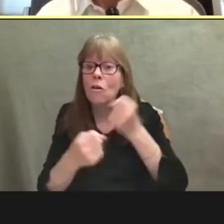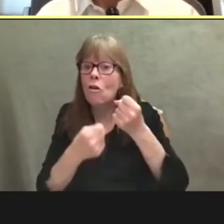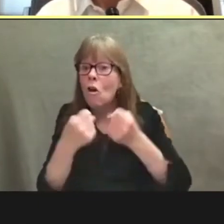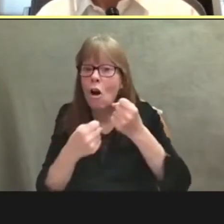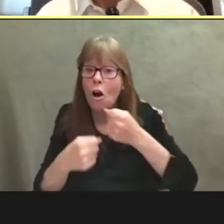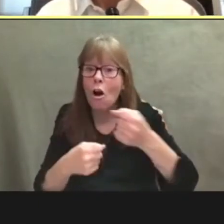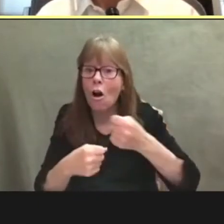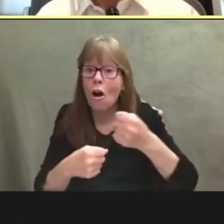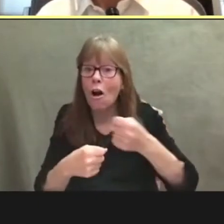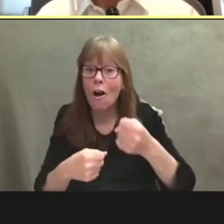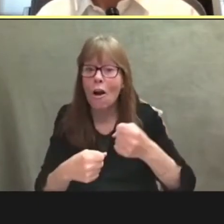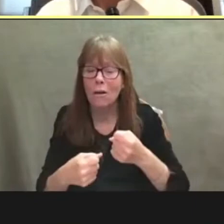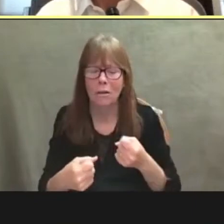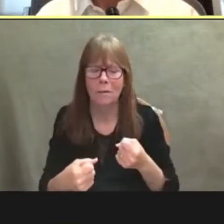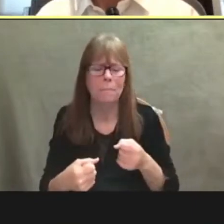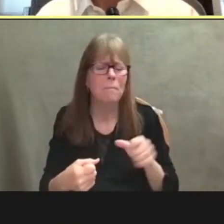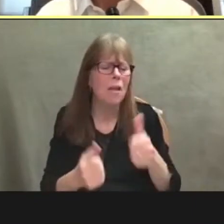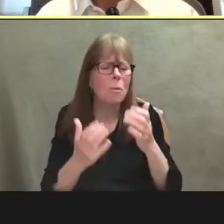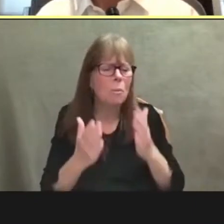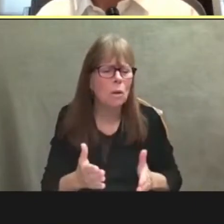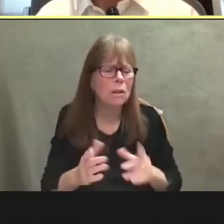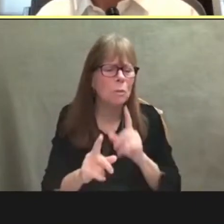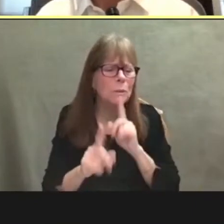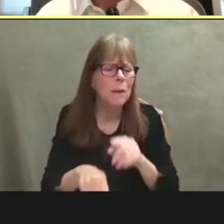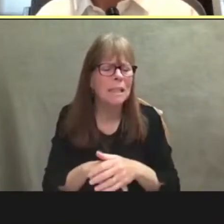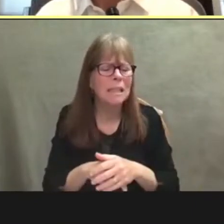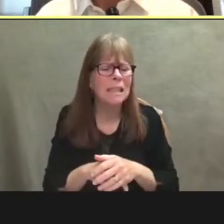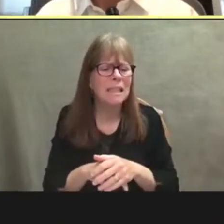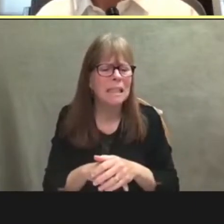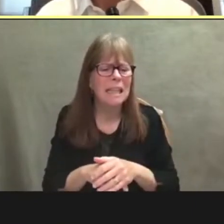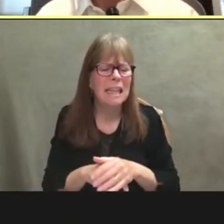And then another anonymous response says, “It feels very eugenicist that only the